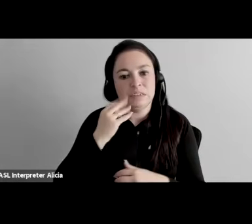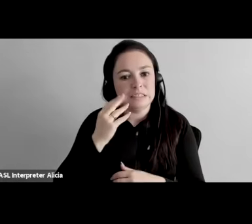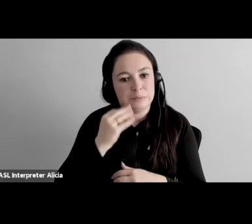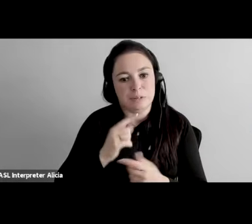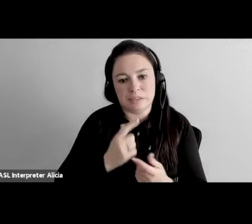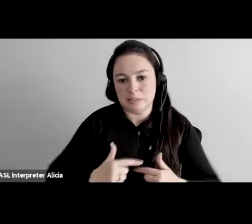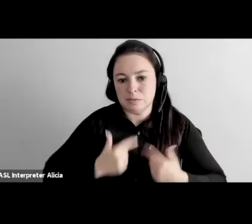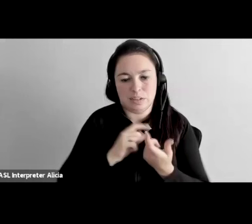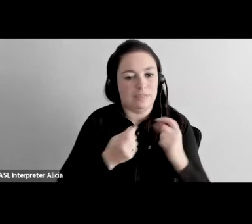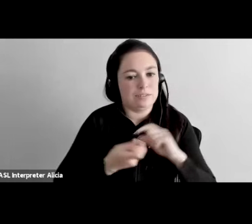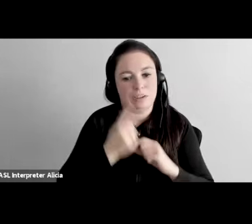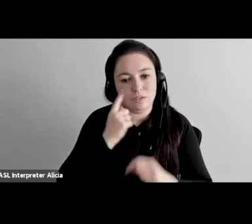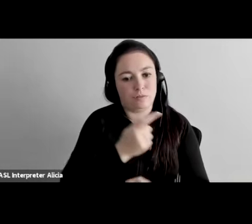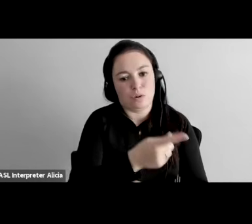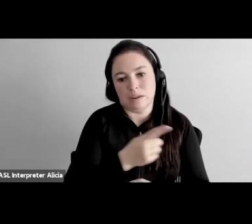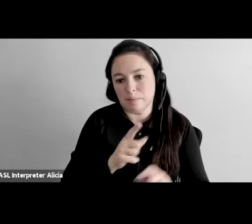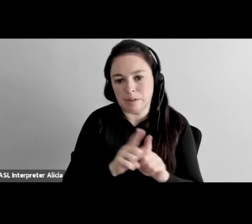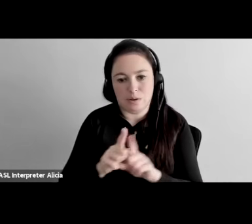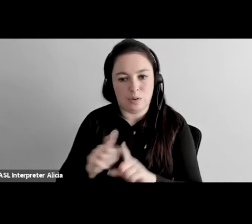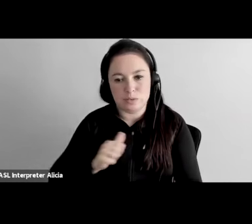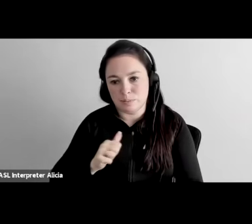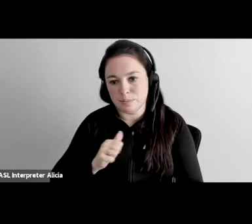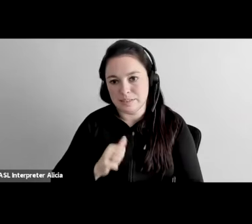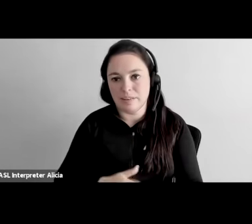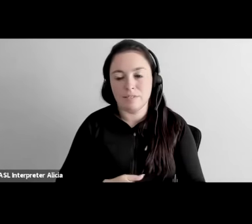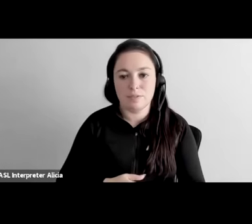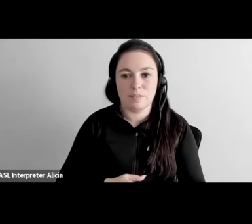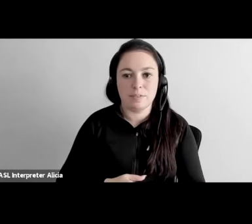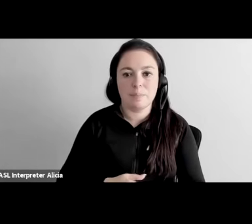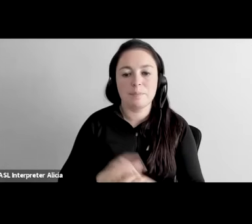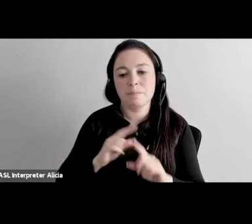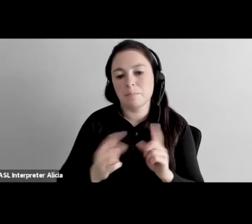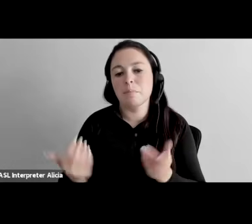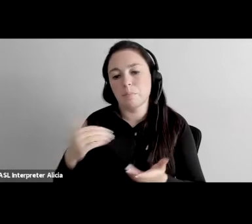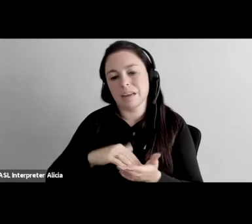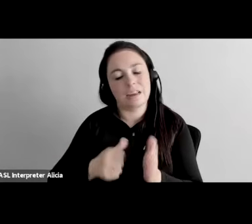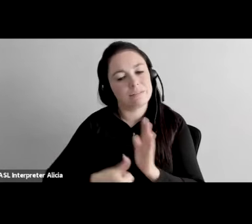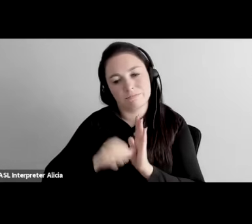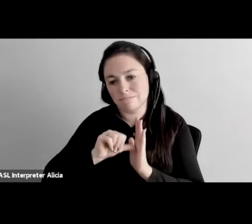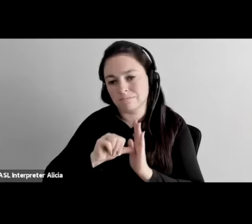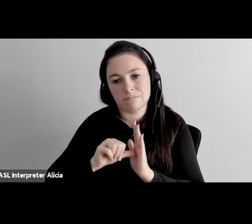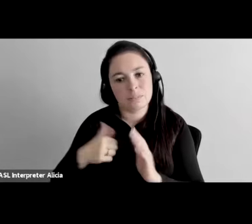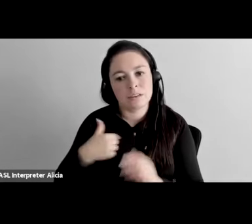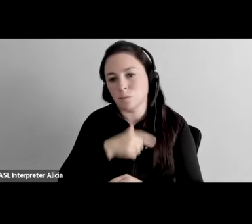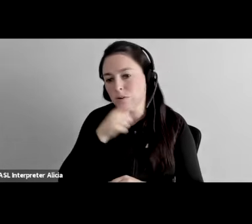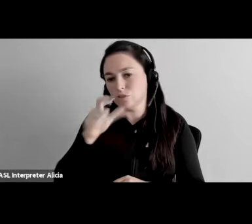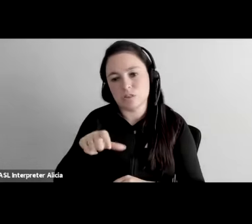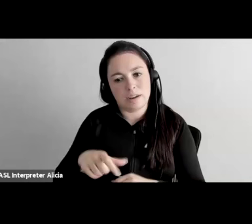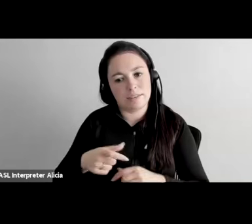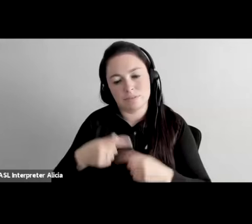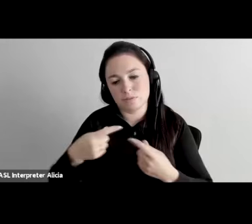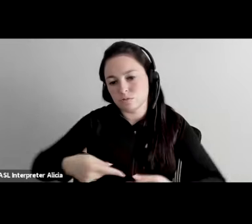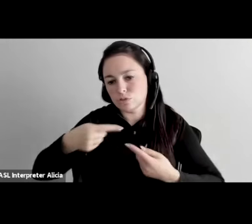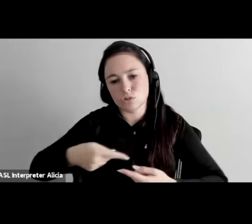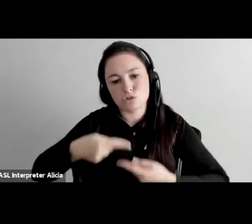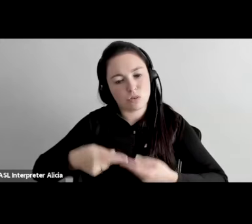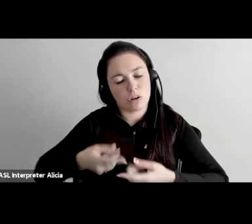disabled parents shouldn't have to struggle to feed our children we need care that's informed flexible and built for our bodies and brains